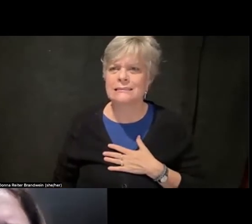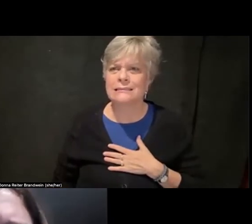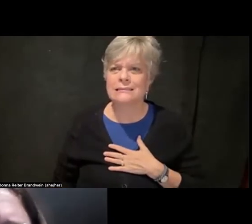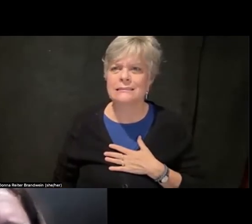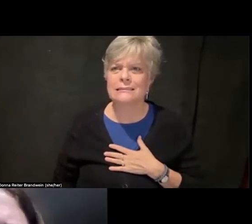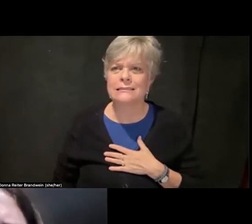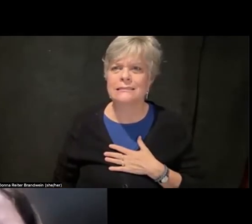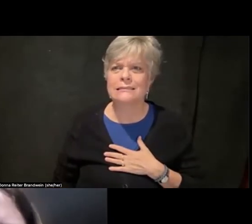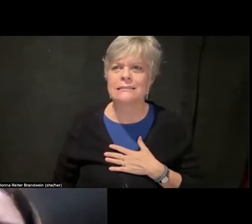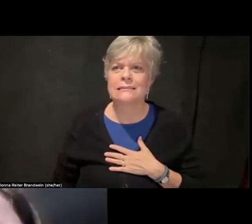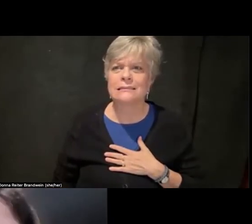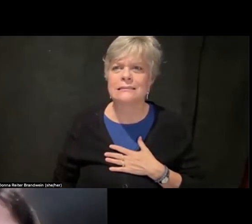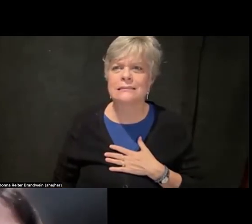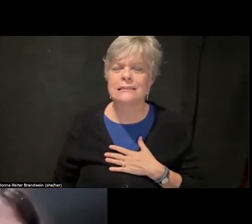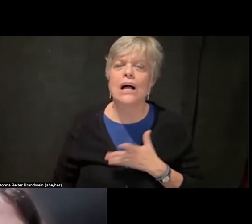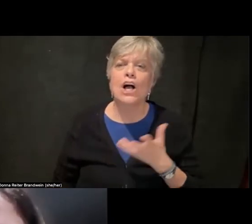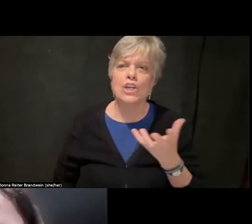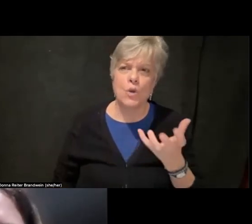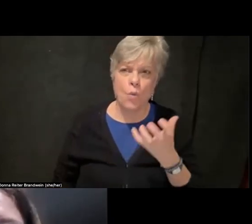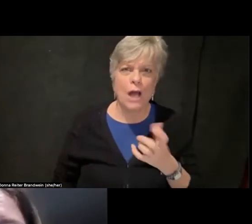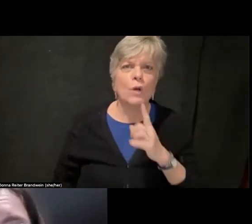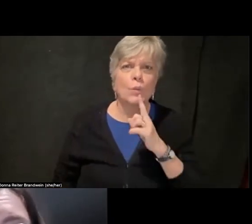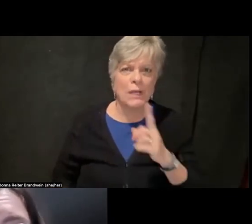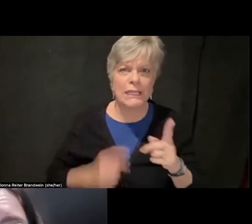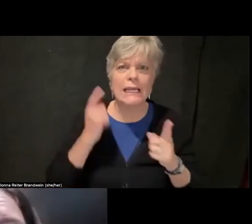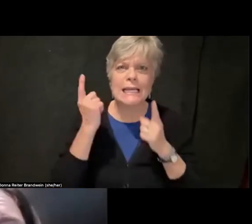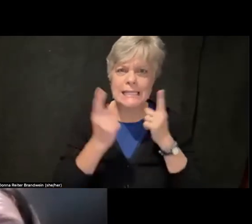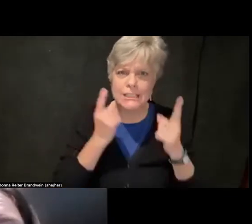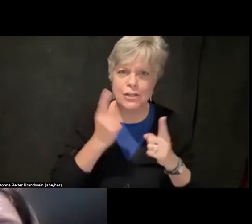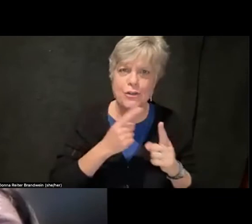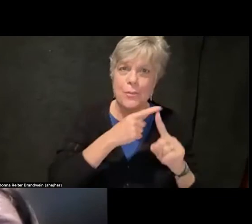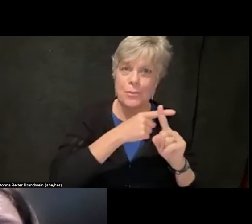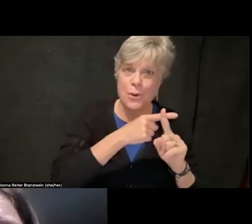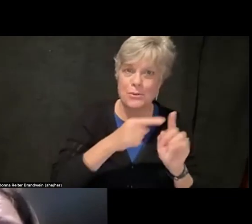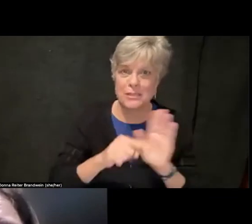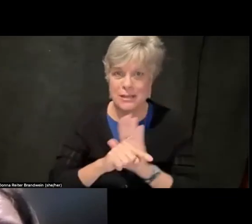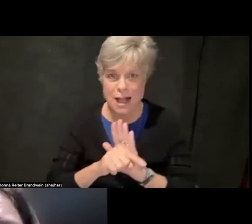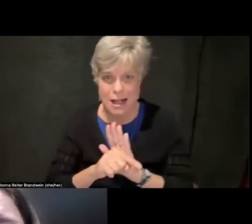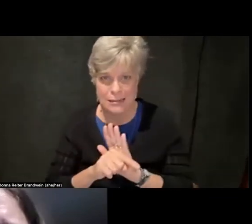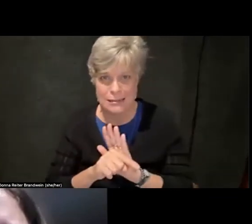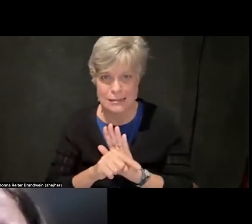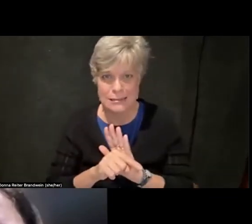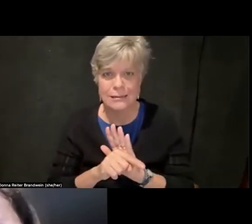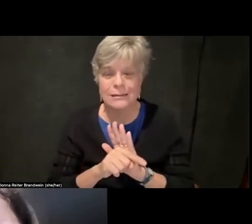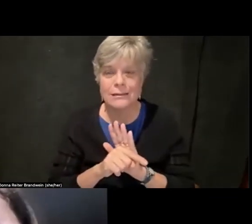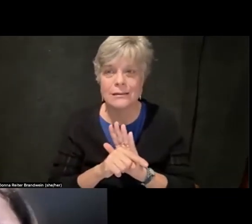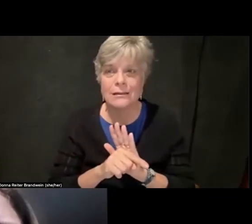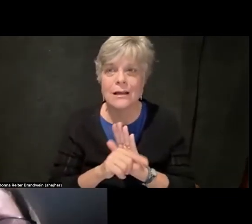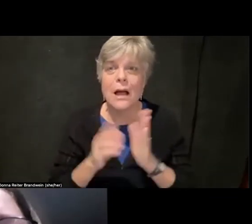that you wanna weigh the pros and cons of that. And maybe that's after you graduate